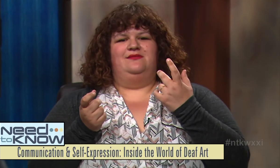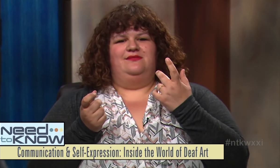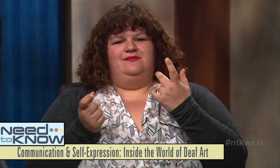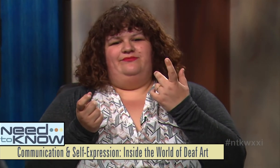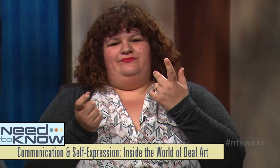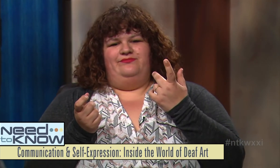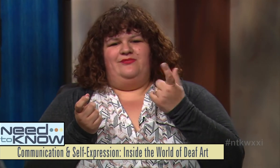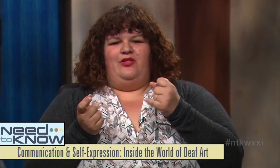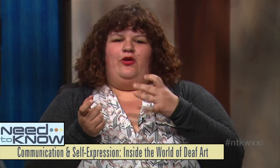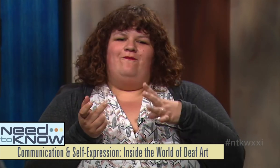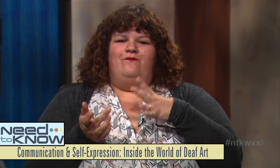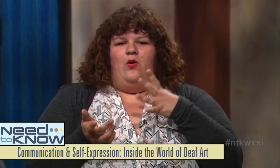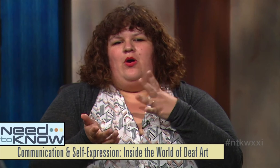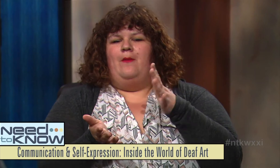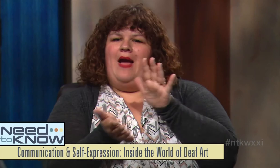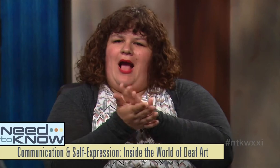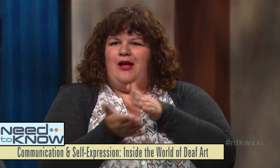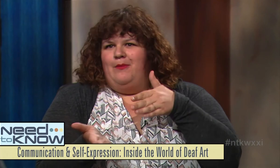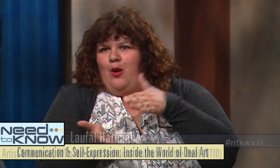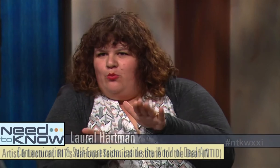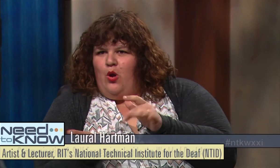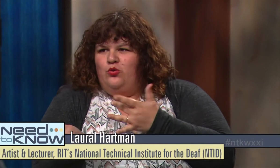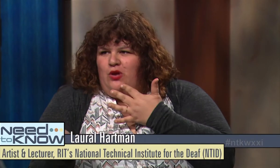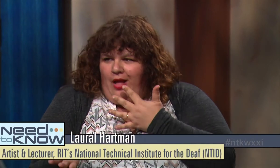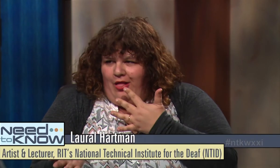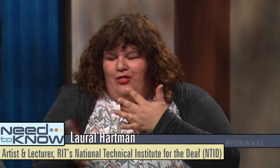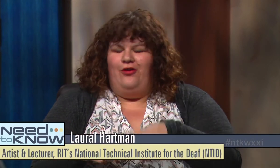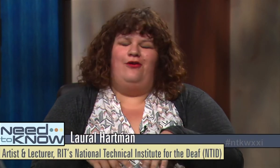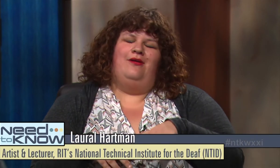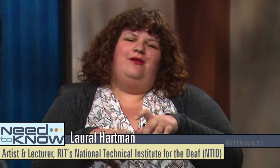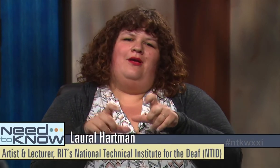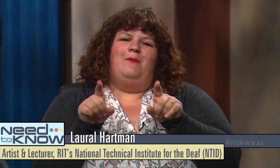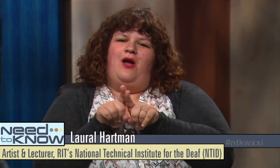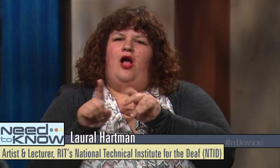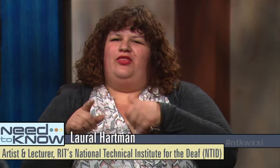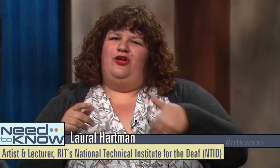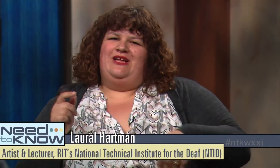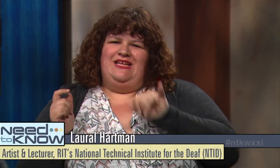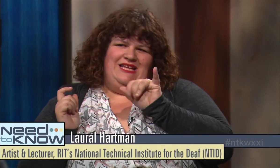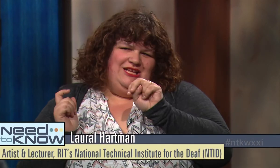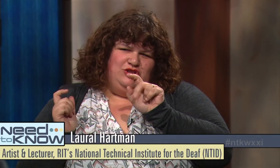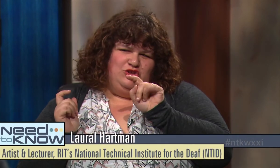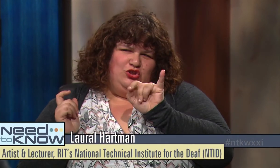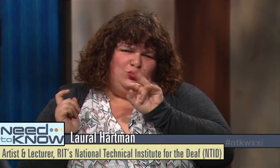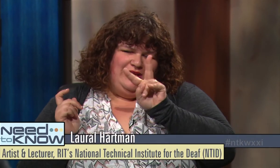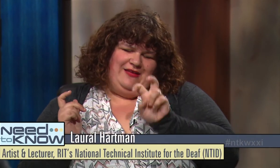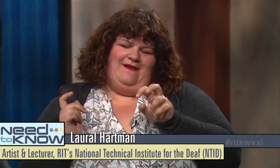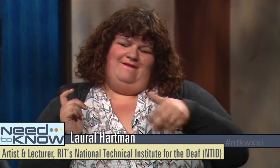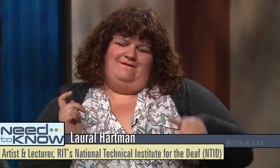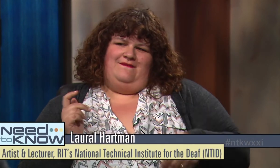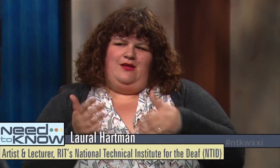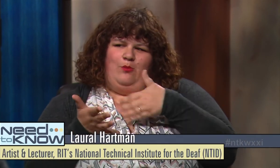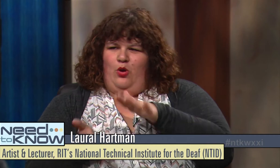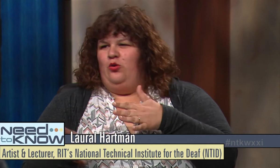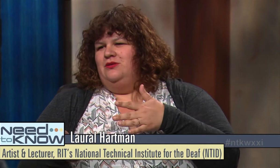DIFFICULT. THERE IS A SPECIFIC FORM AND APPROACH TO COLOR BUT I USE